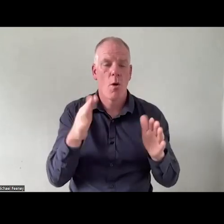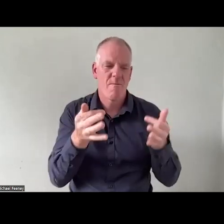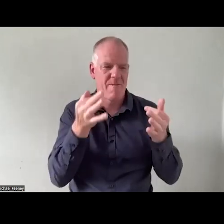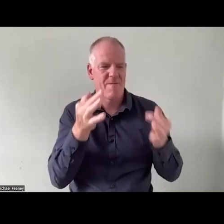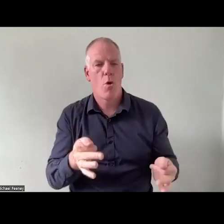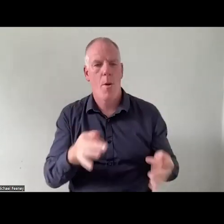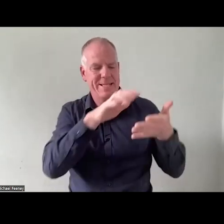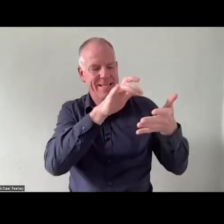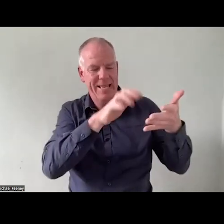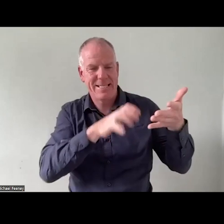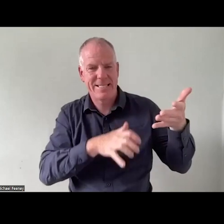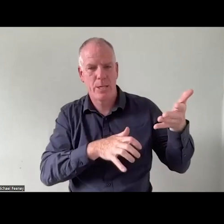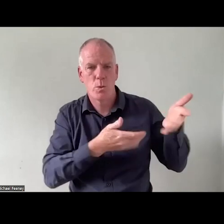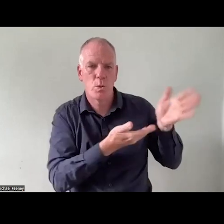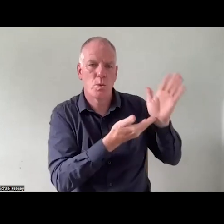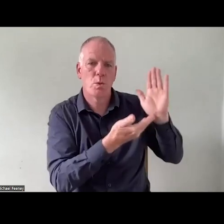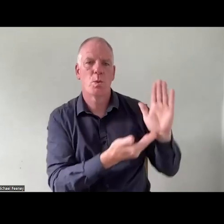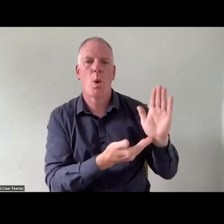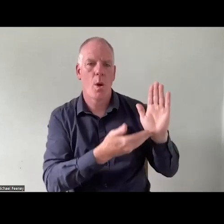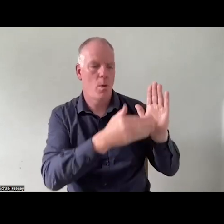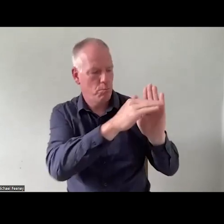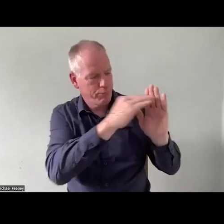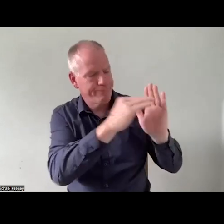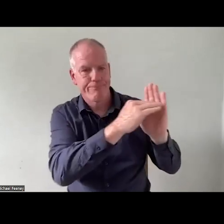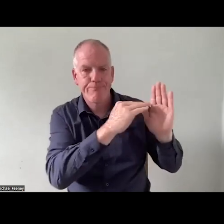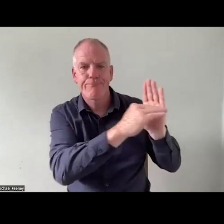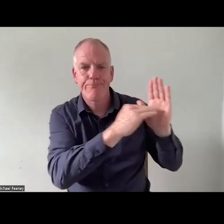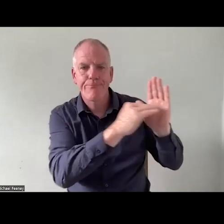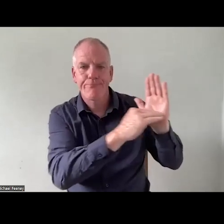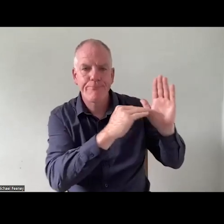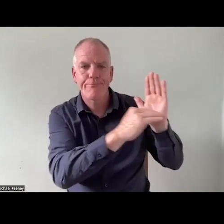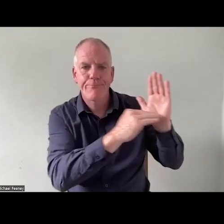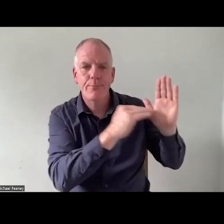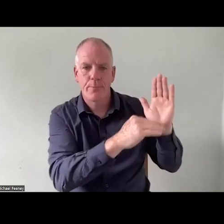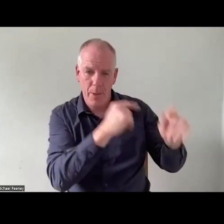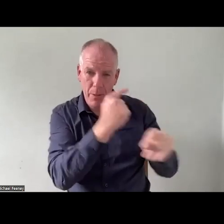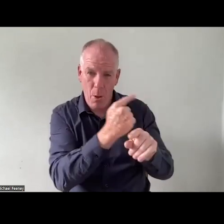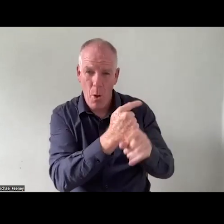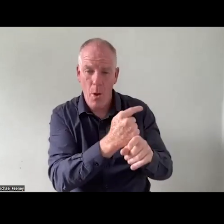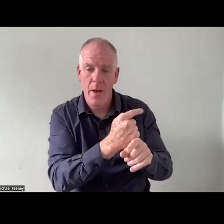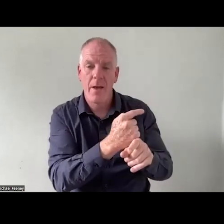and then displaying it in the venue in a way that is fully accessible